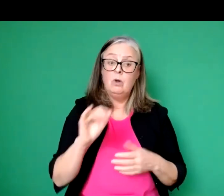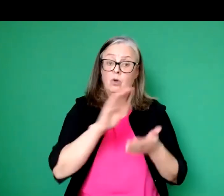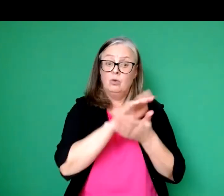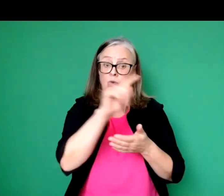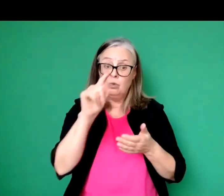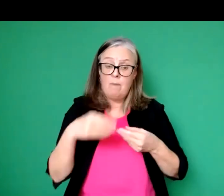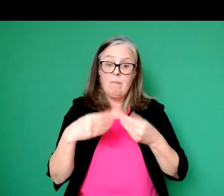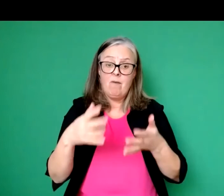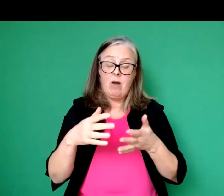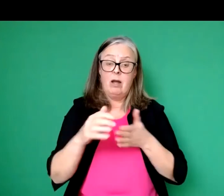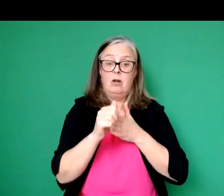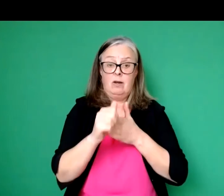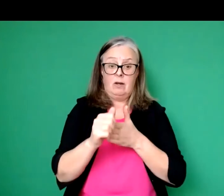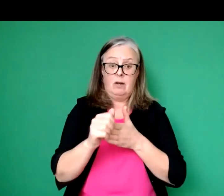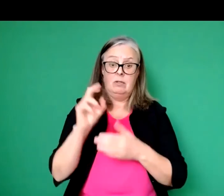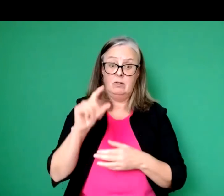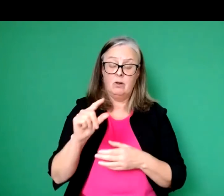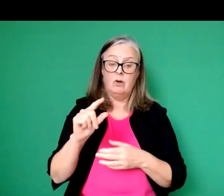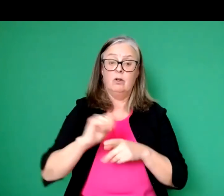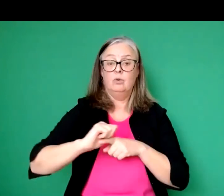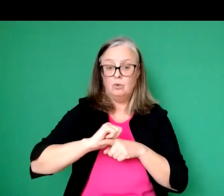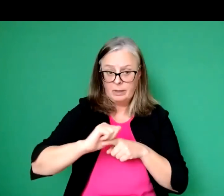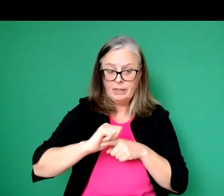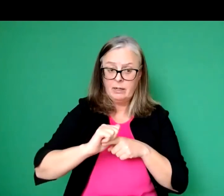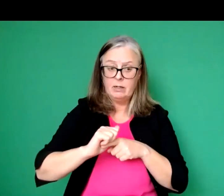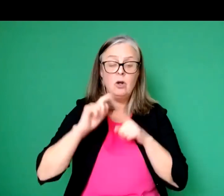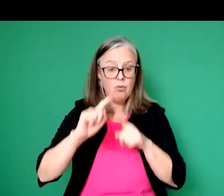guide dog training or training for guide dogs and and people who wish to use